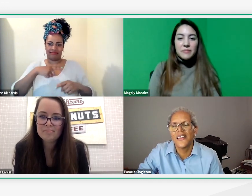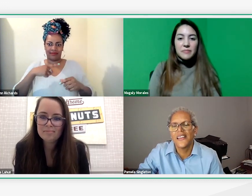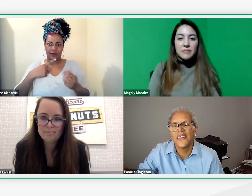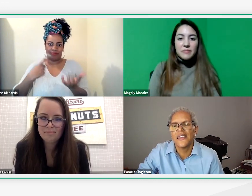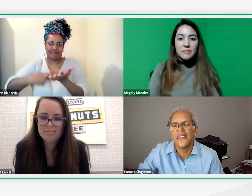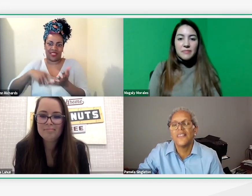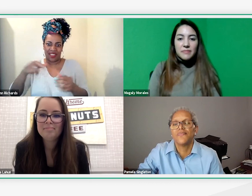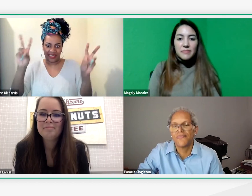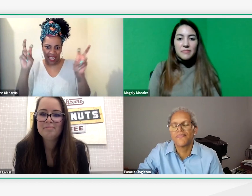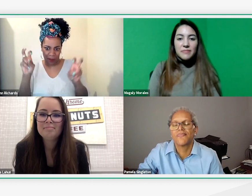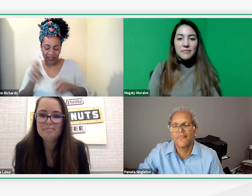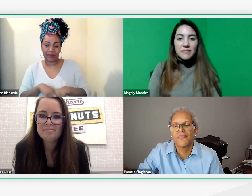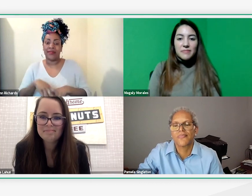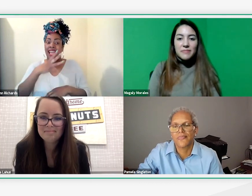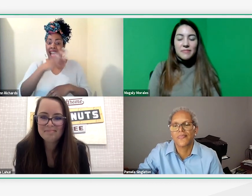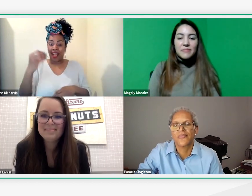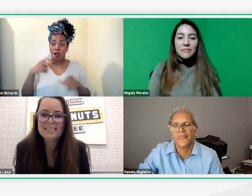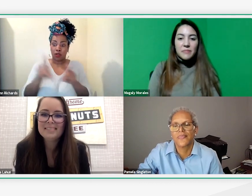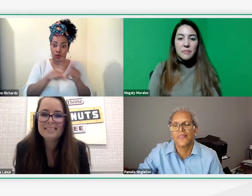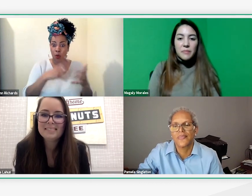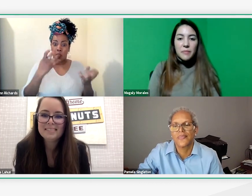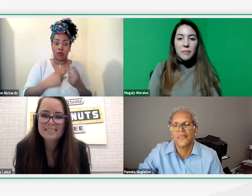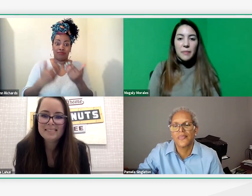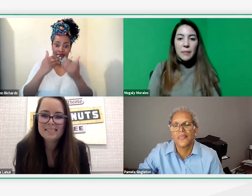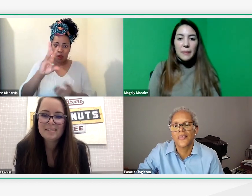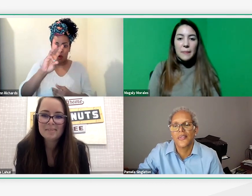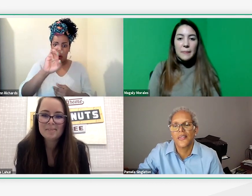Thank you, CSD Learns, for hosting this topic and